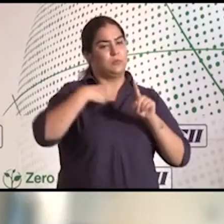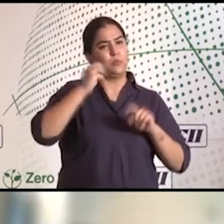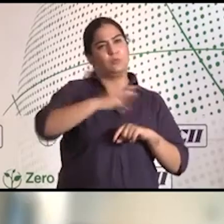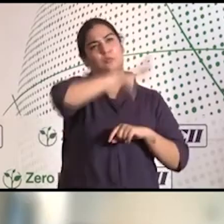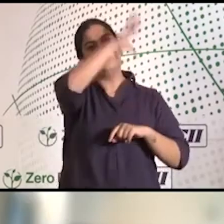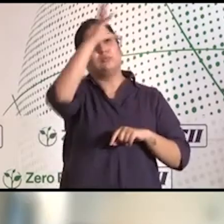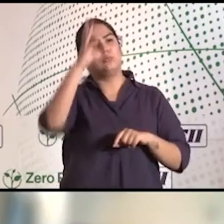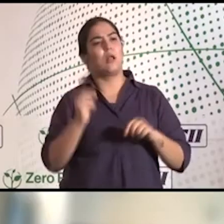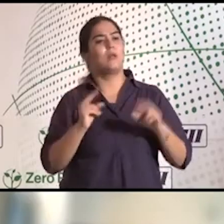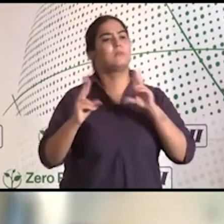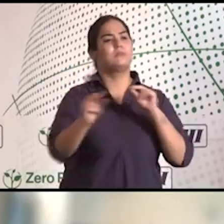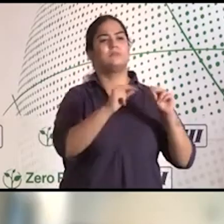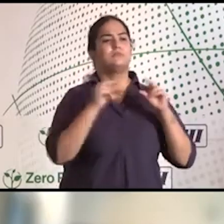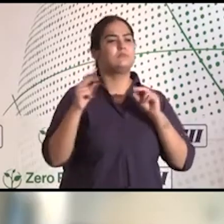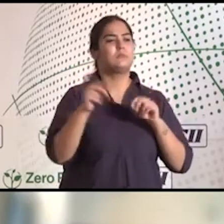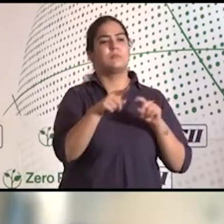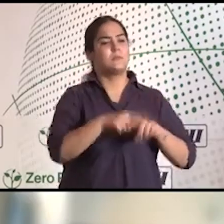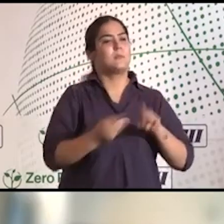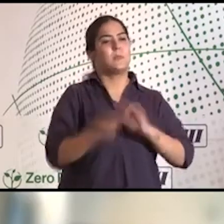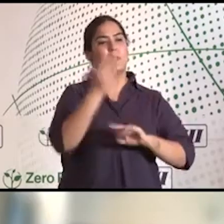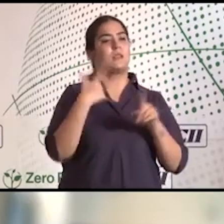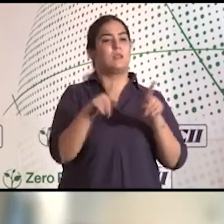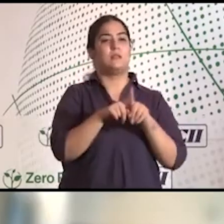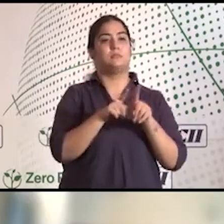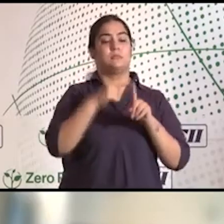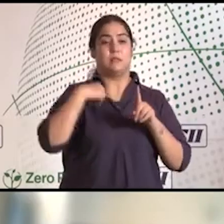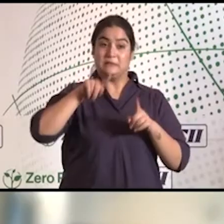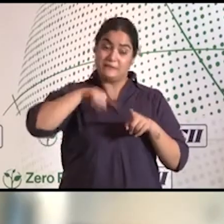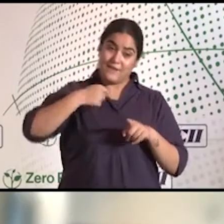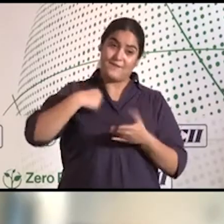and I wasn't present here yesterday, but I learned from my colleagues